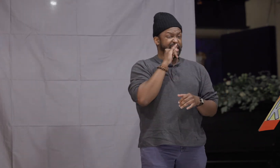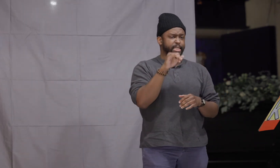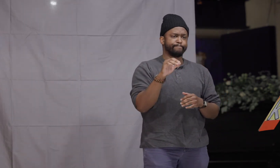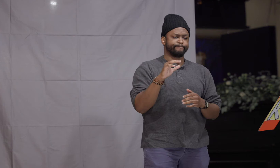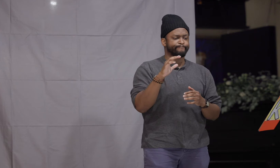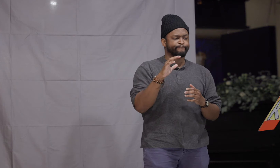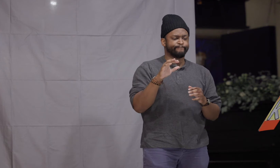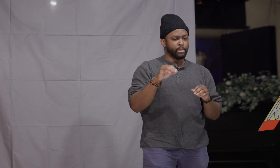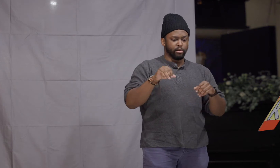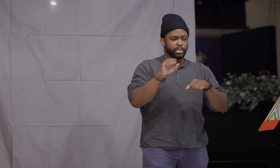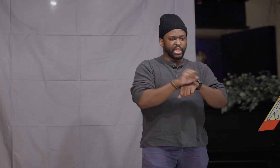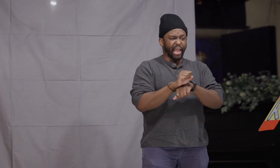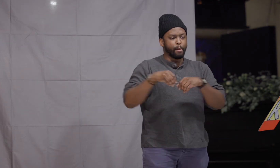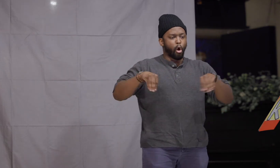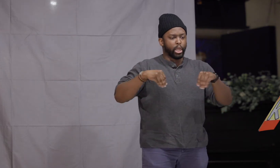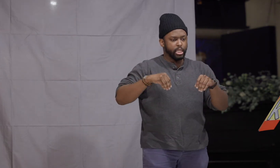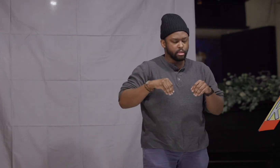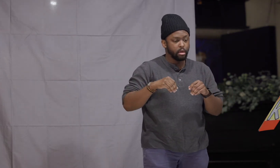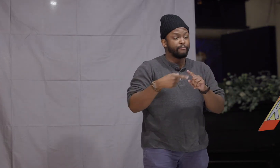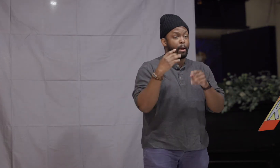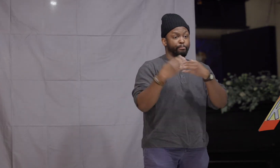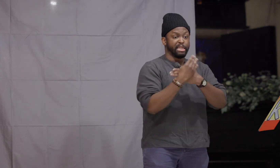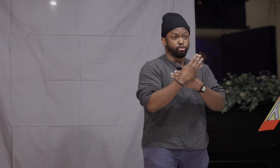known as the slave trade market.